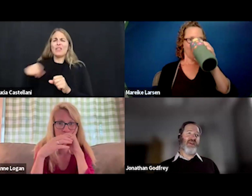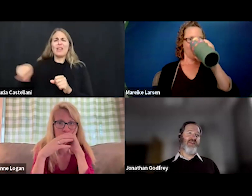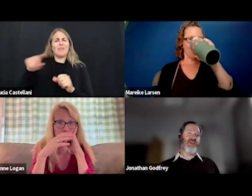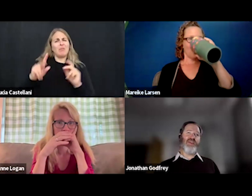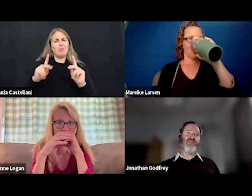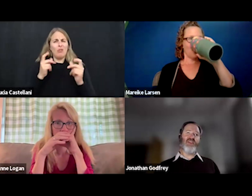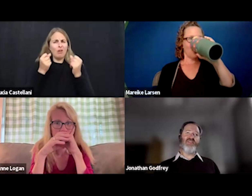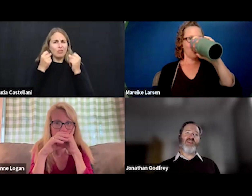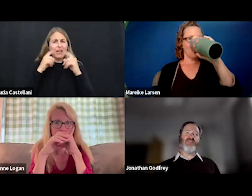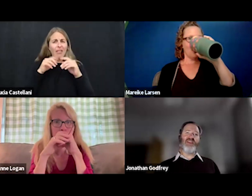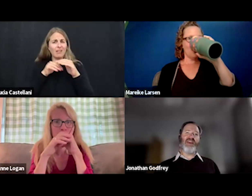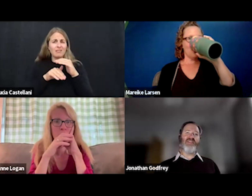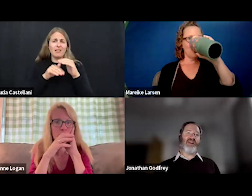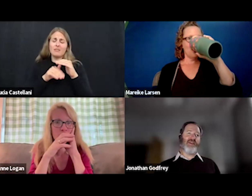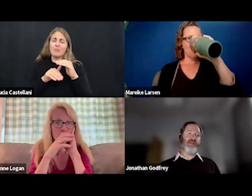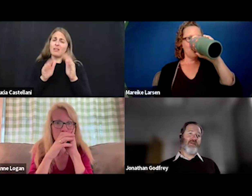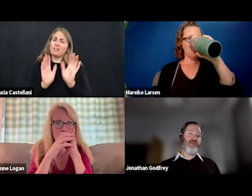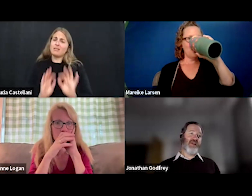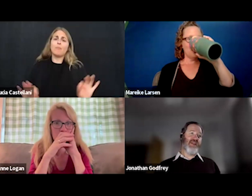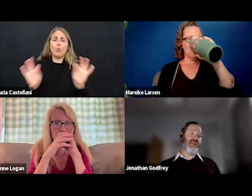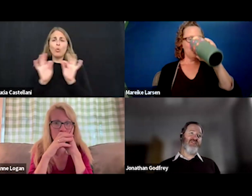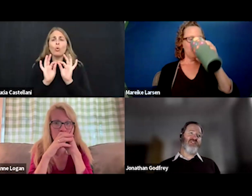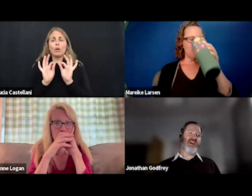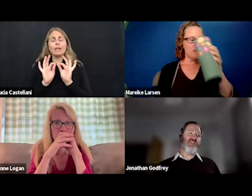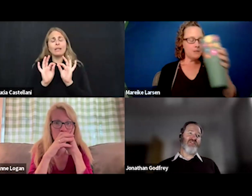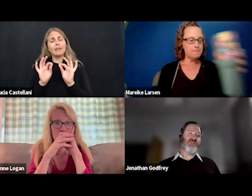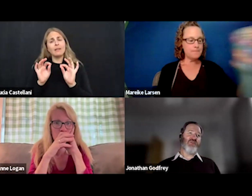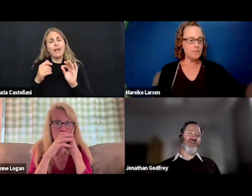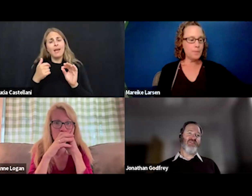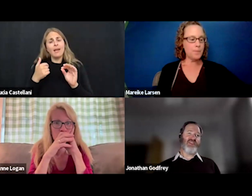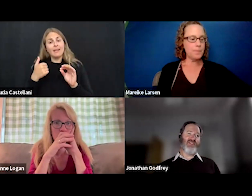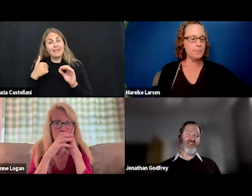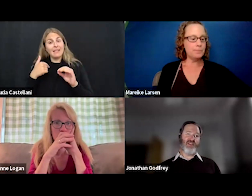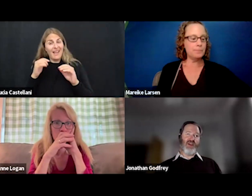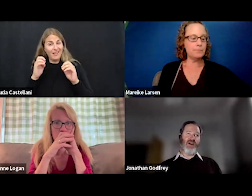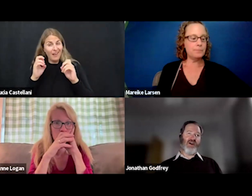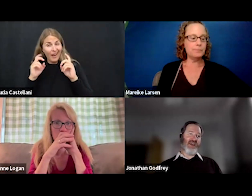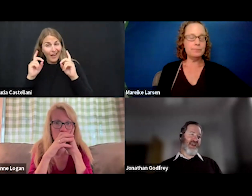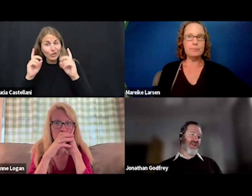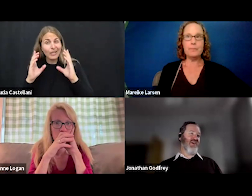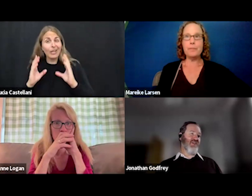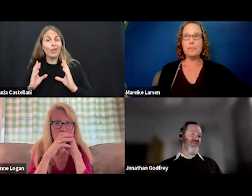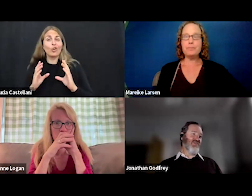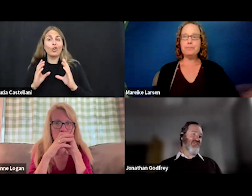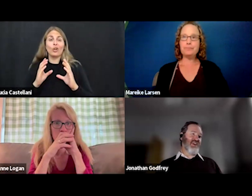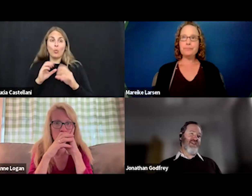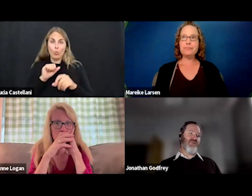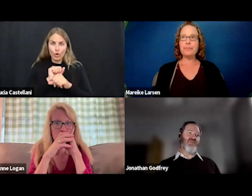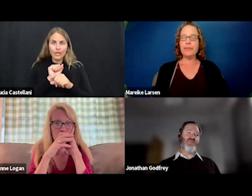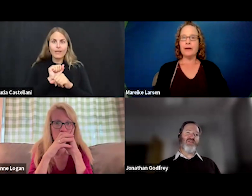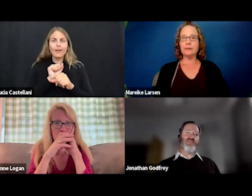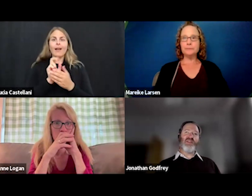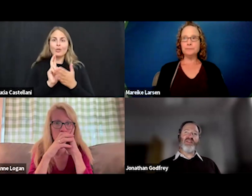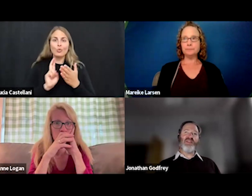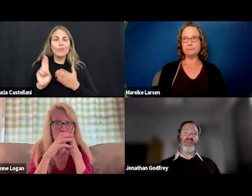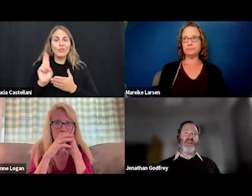and that, yes, as an educator and an educational organization, I and my university have a responsibility